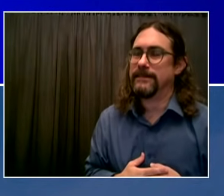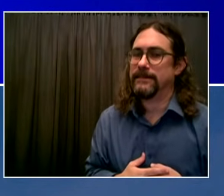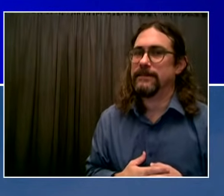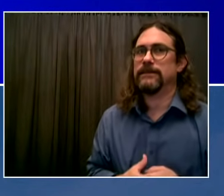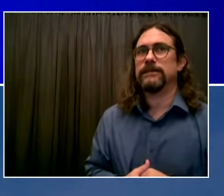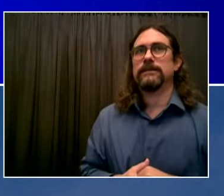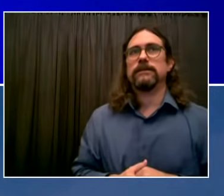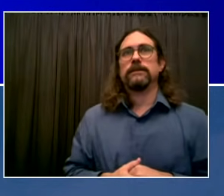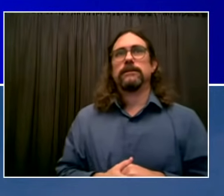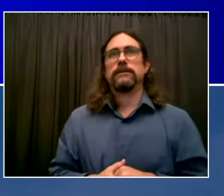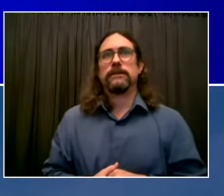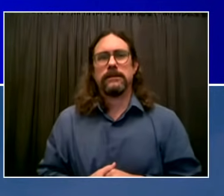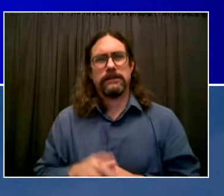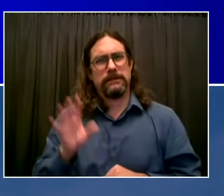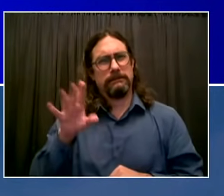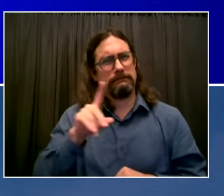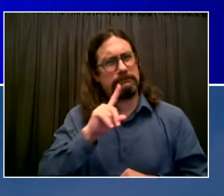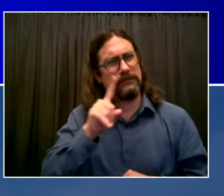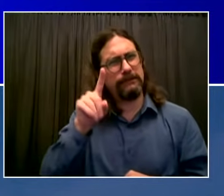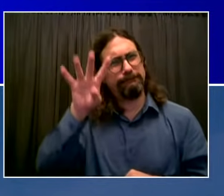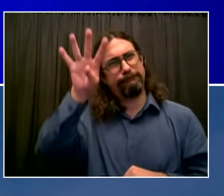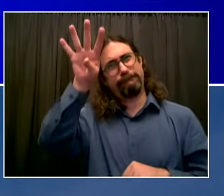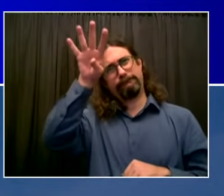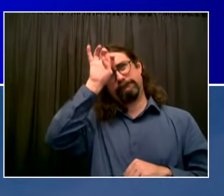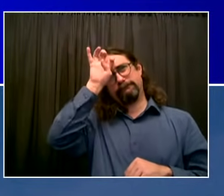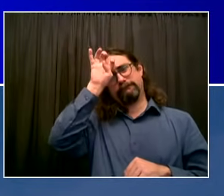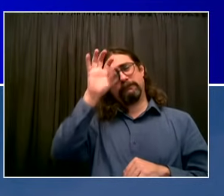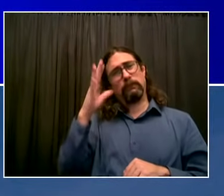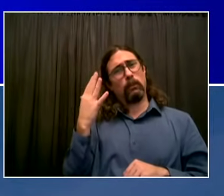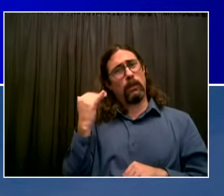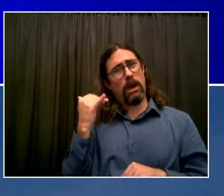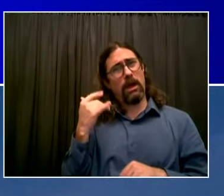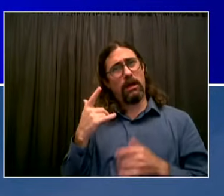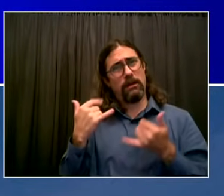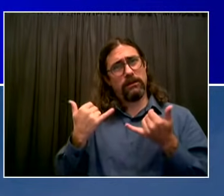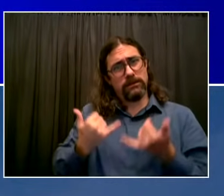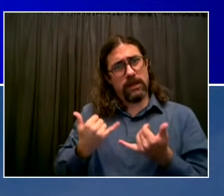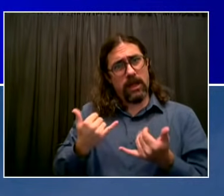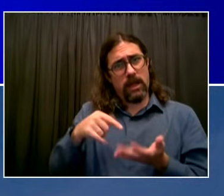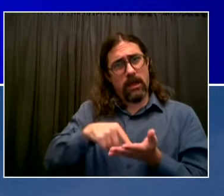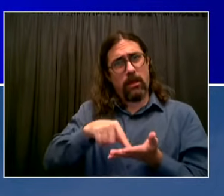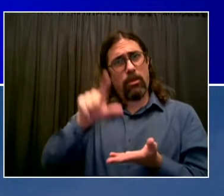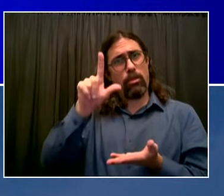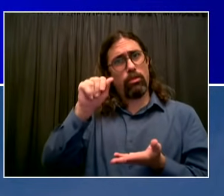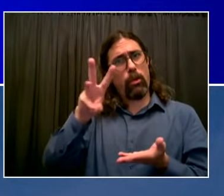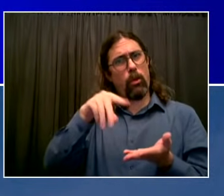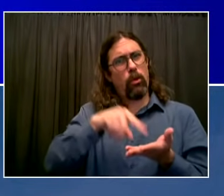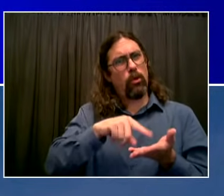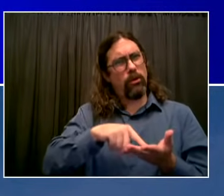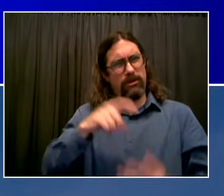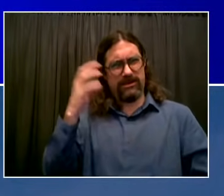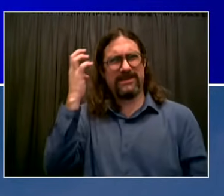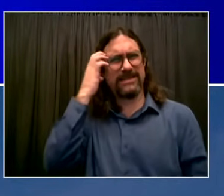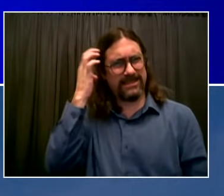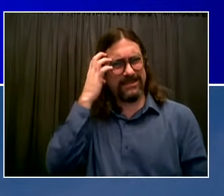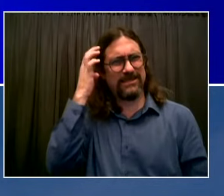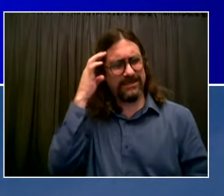LAWS MAKE SENSE FOR PROTECTING THE PUBLIC AND OUR POLICE OFFICERS WHEN